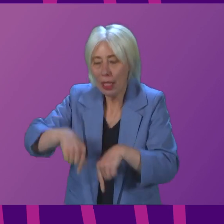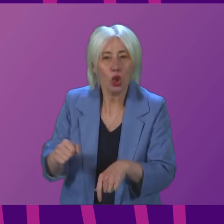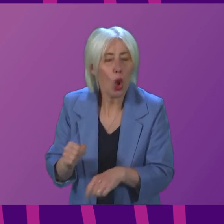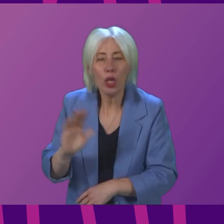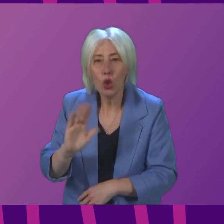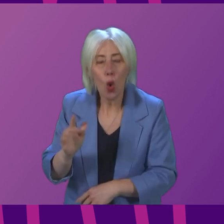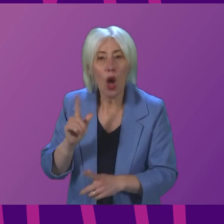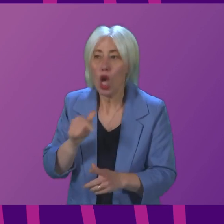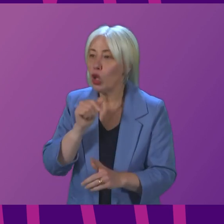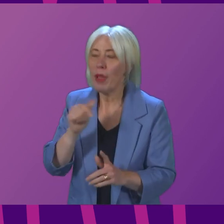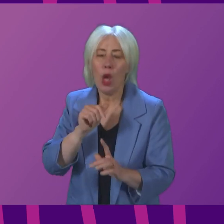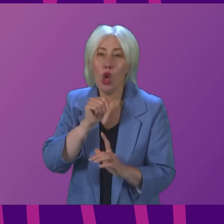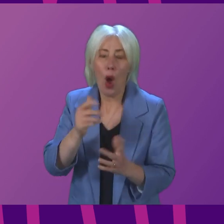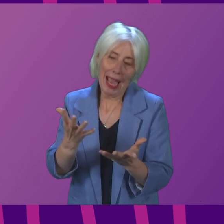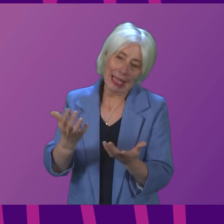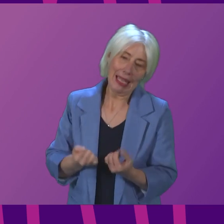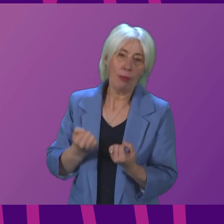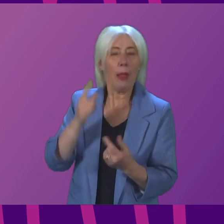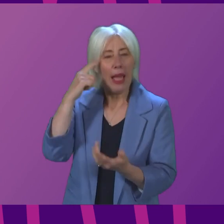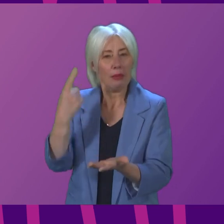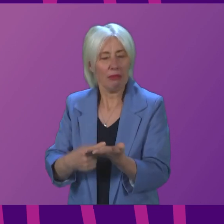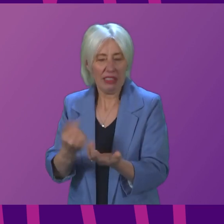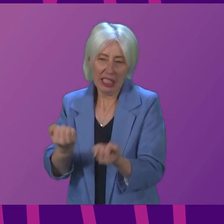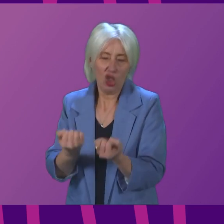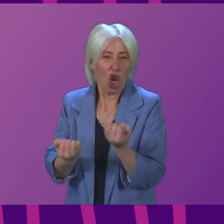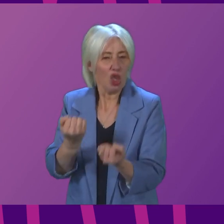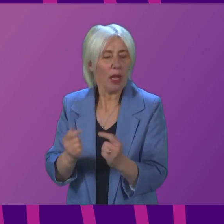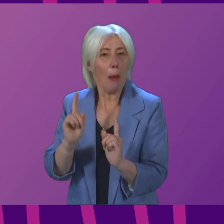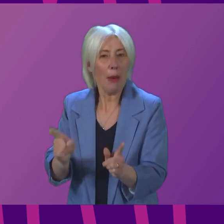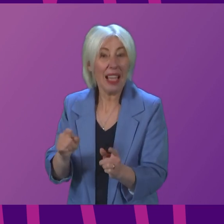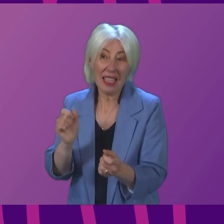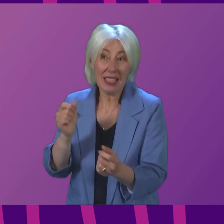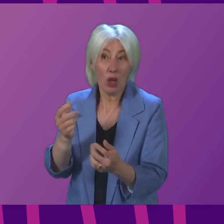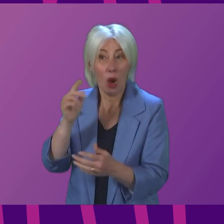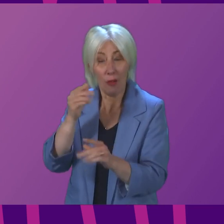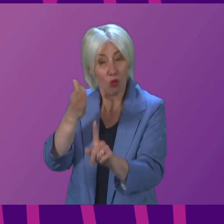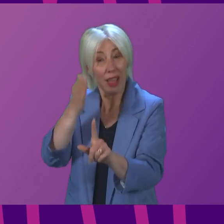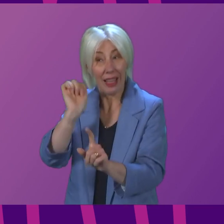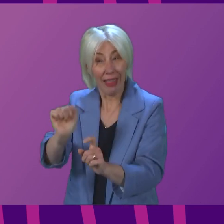It is not about us not accepting the judgment; it is about recognising that very important fact.